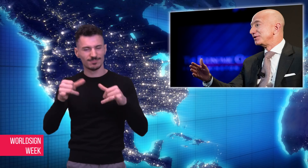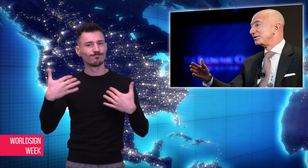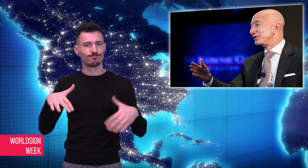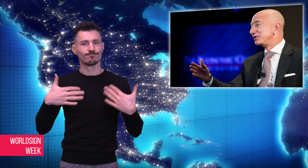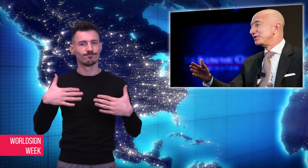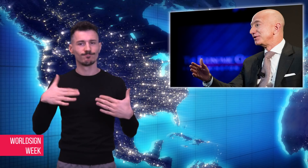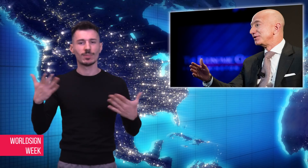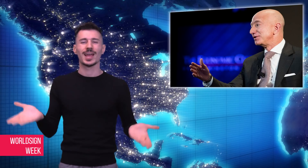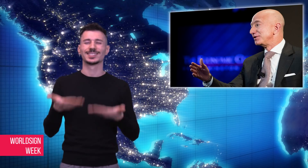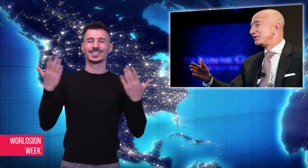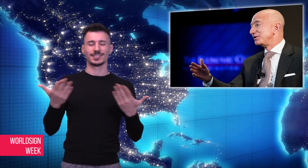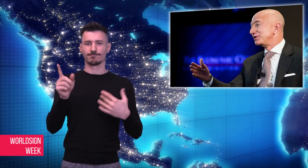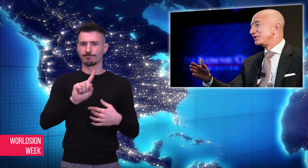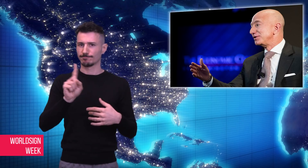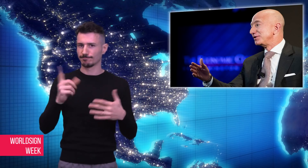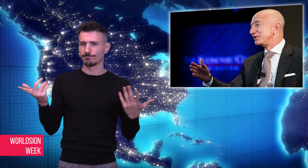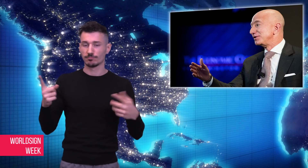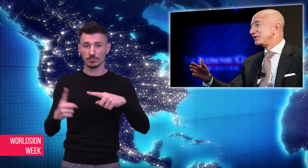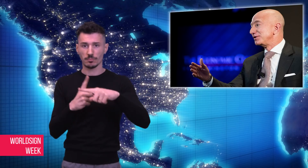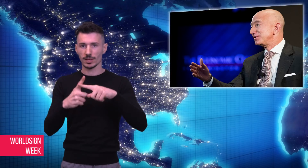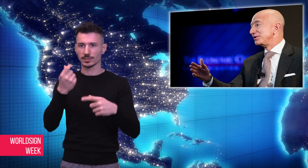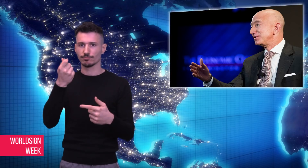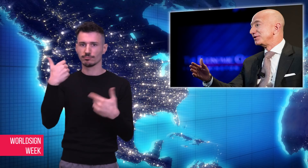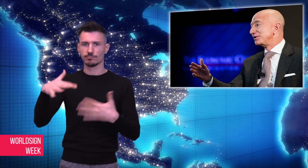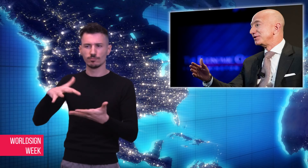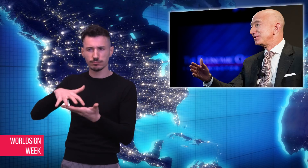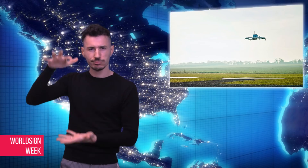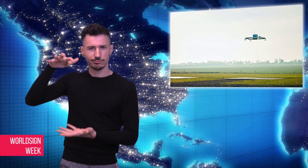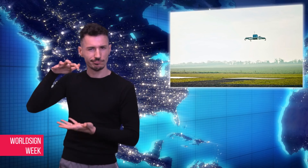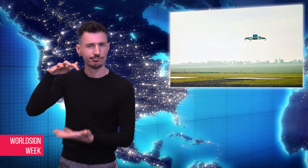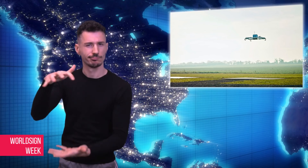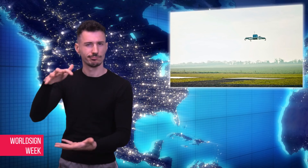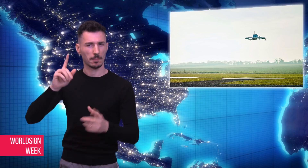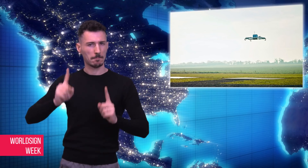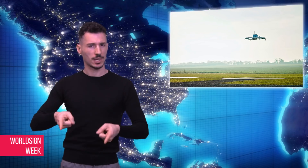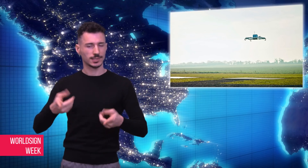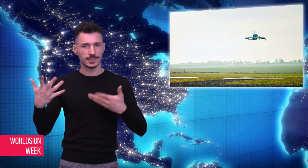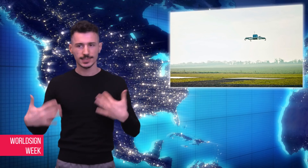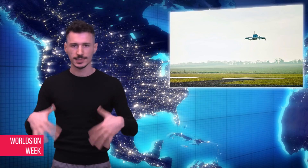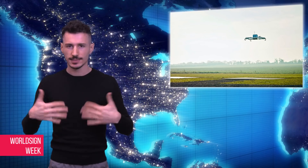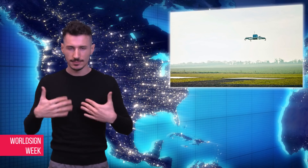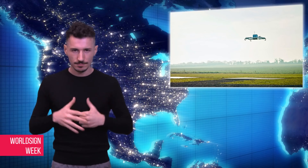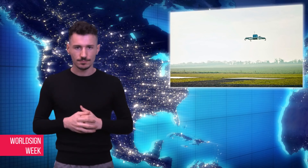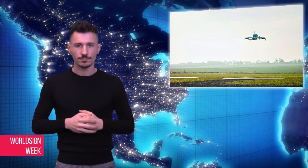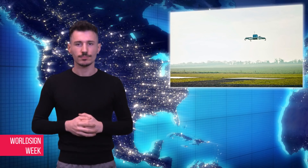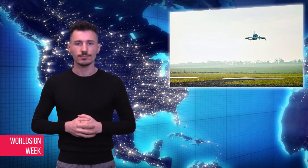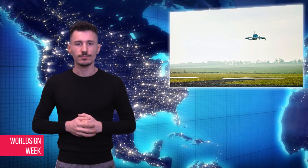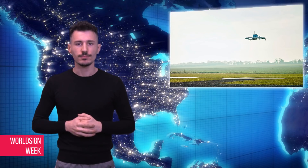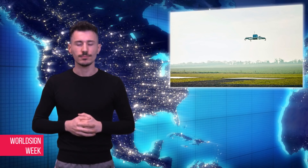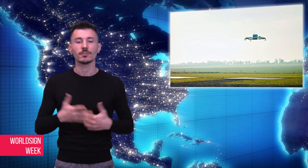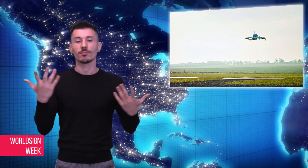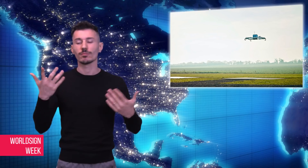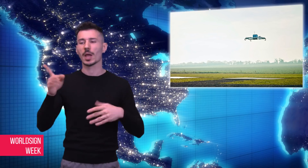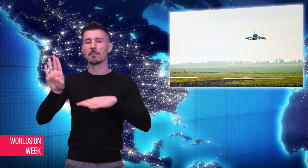would not be easy or cheap. Nevertheless, delivery companies are